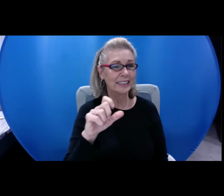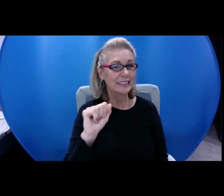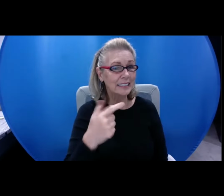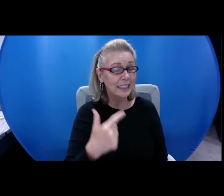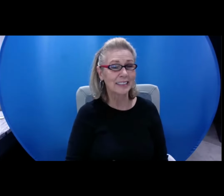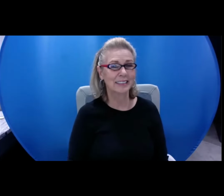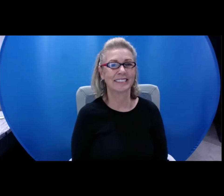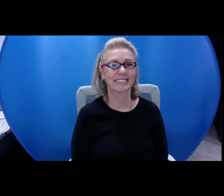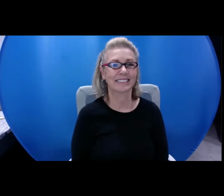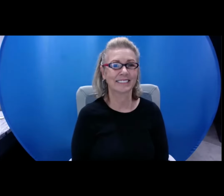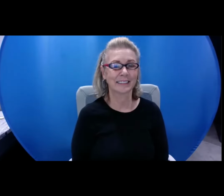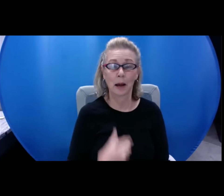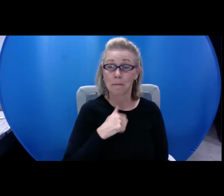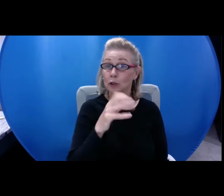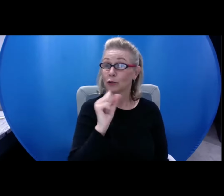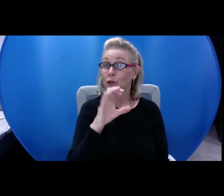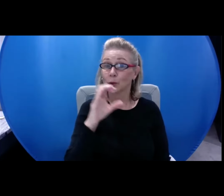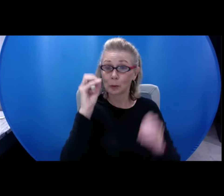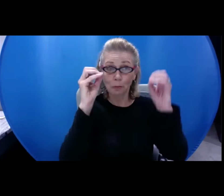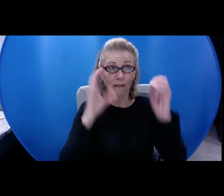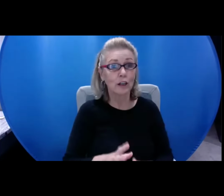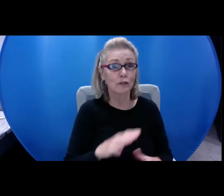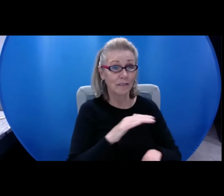Associate Professor of English at the College of Staten Island.